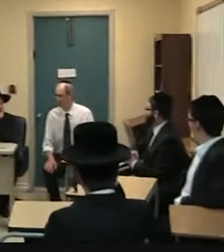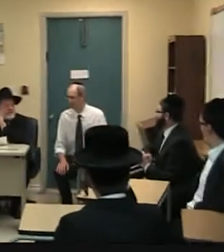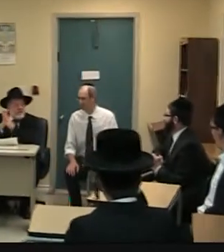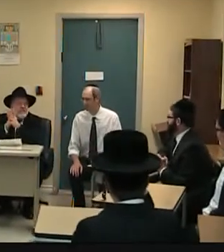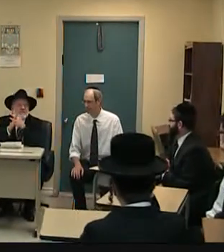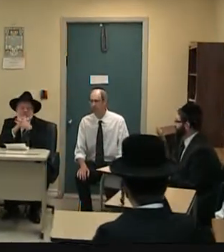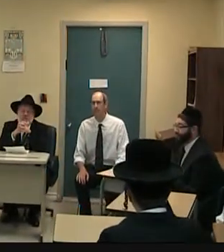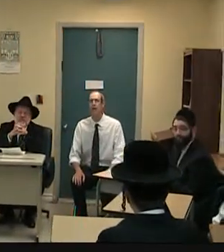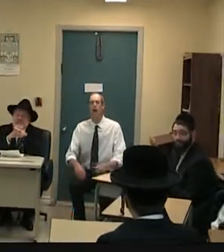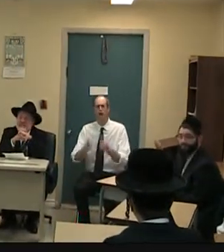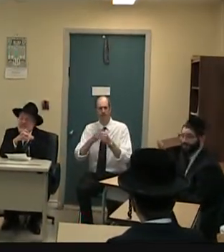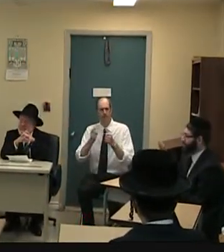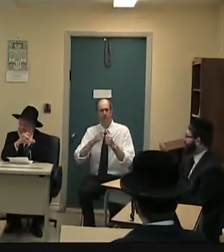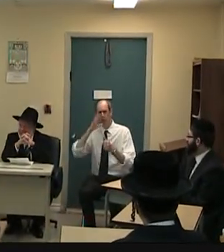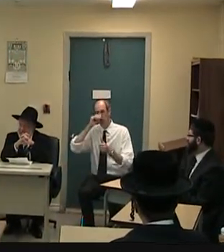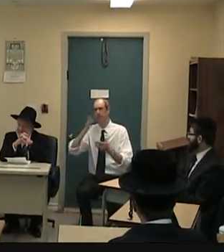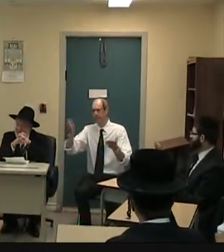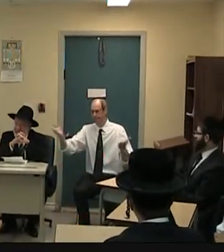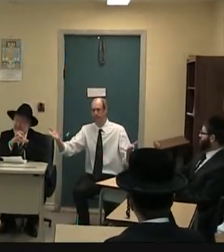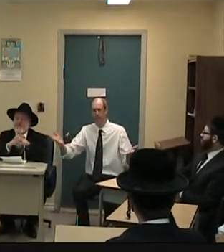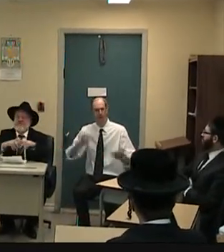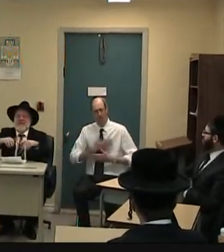So firstly boys it's a pleasure to be here.